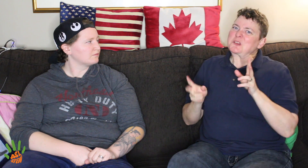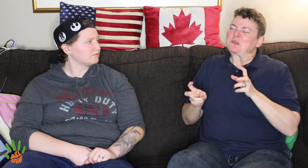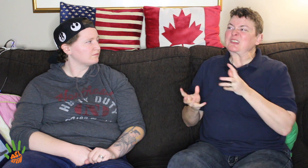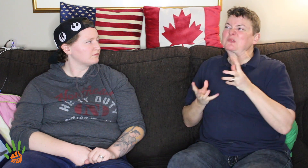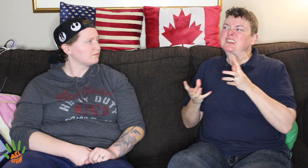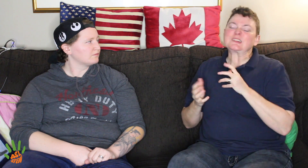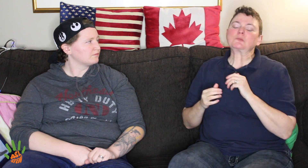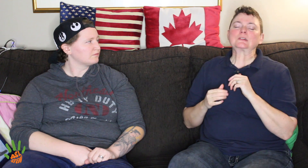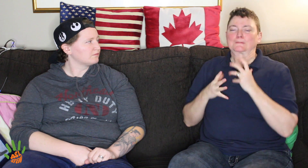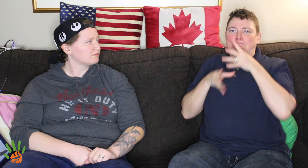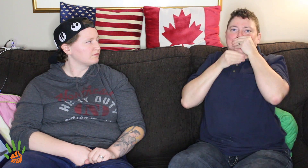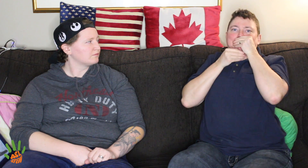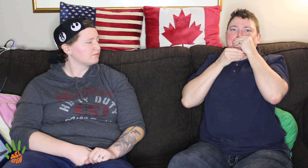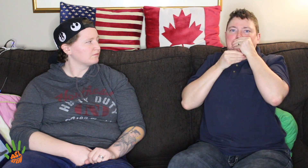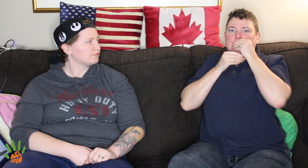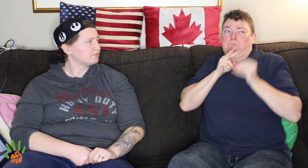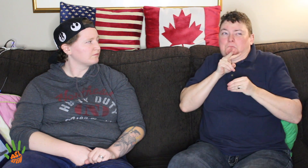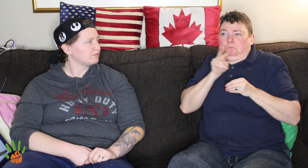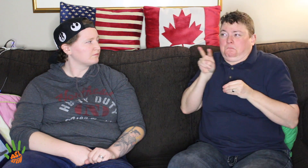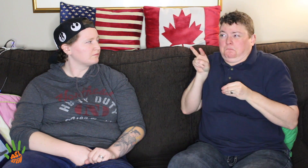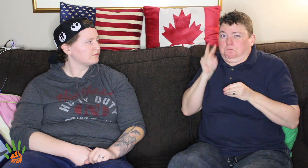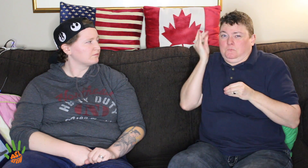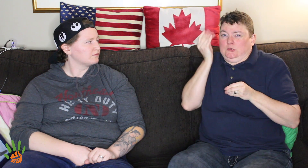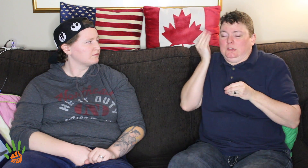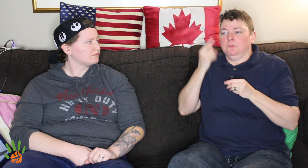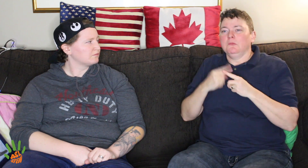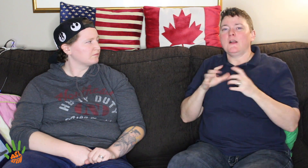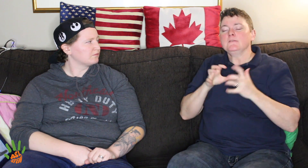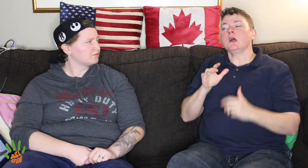So I kind of just kept my mouth shut and thought about it as I observed.